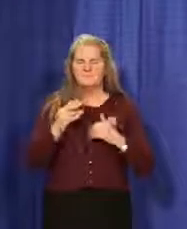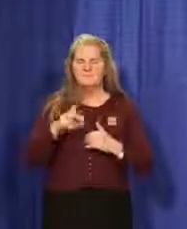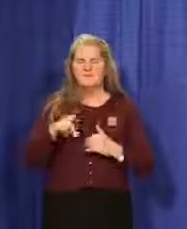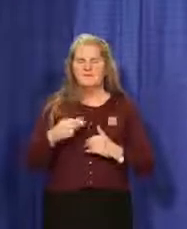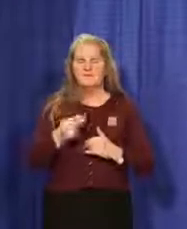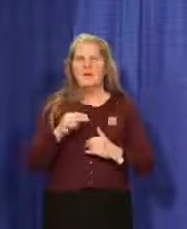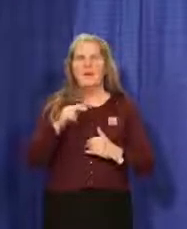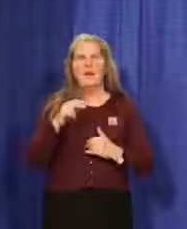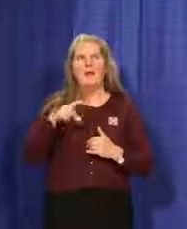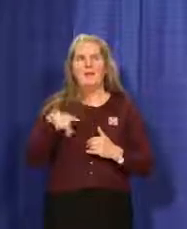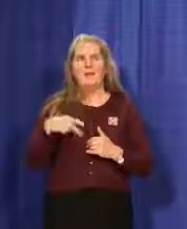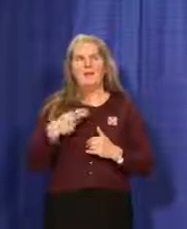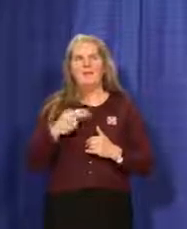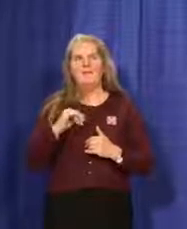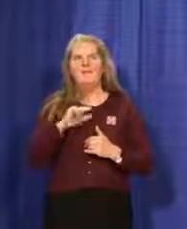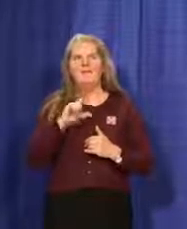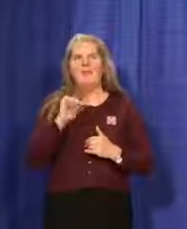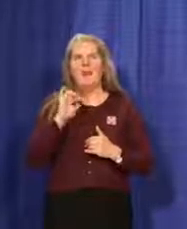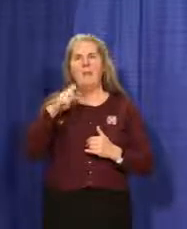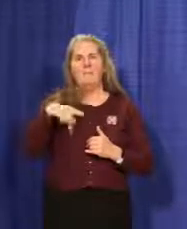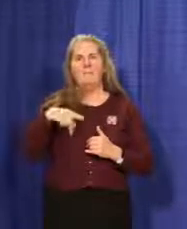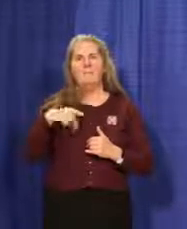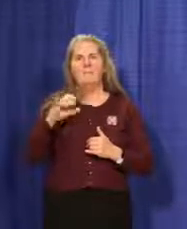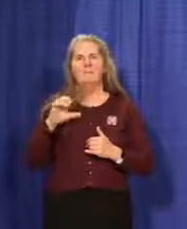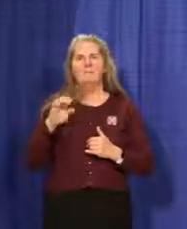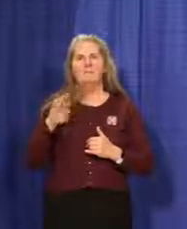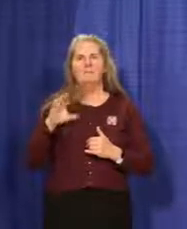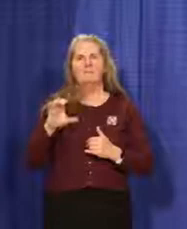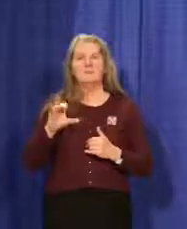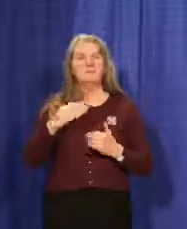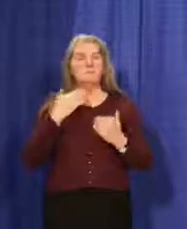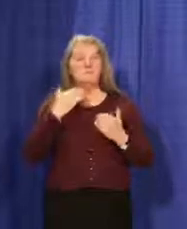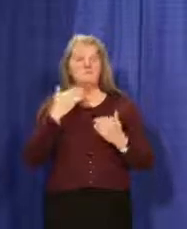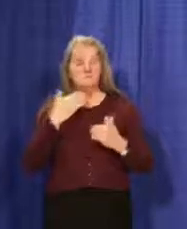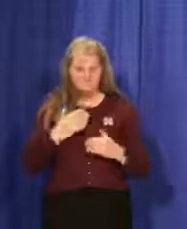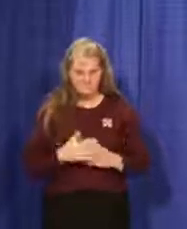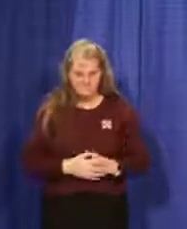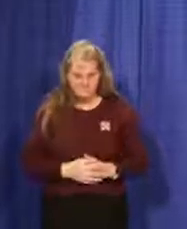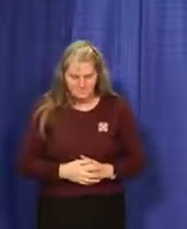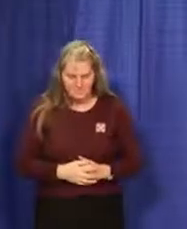Philip, CBC? Reporter: Thank you.